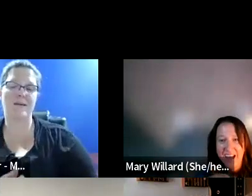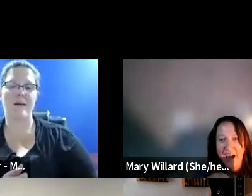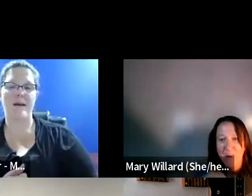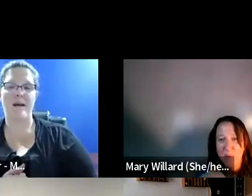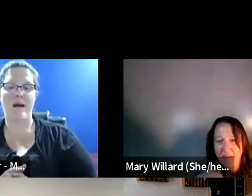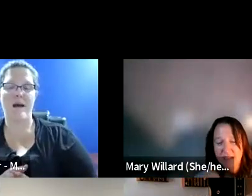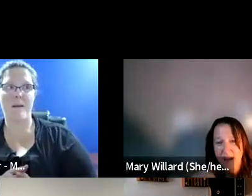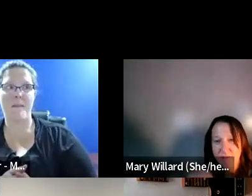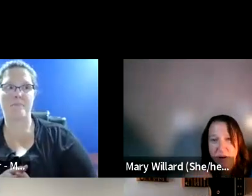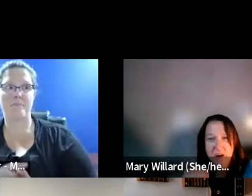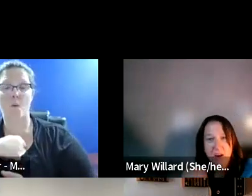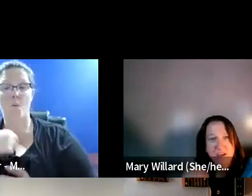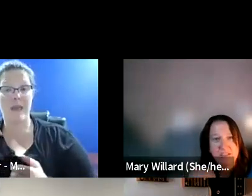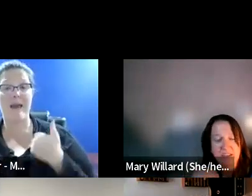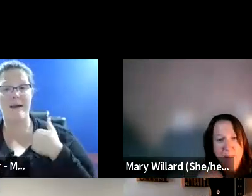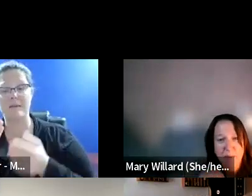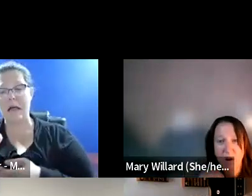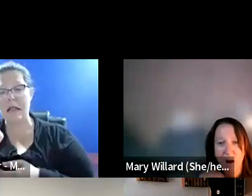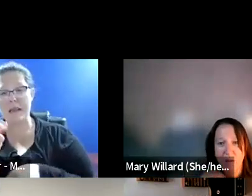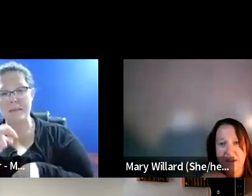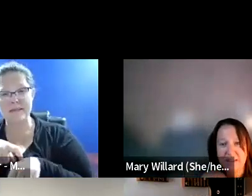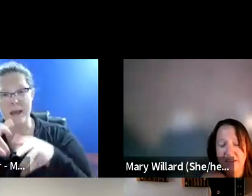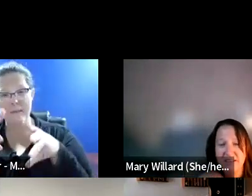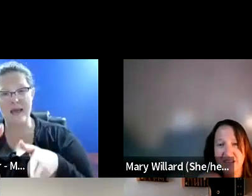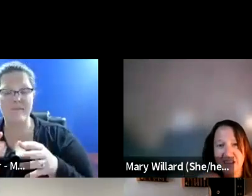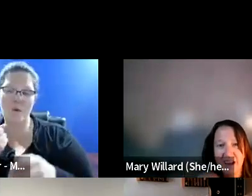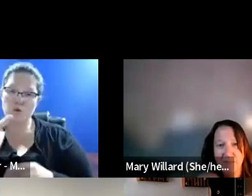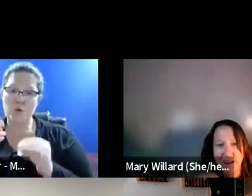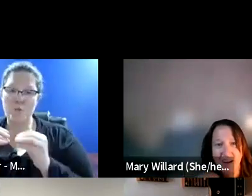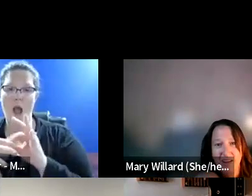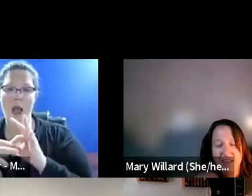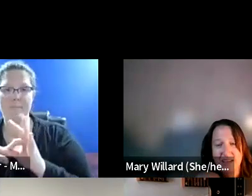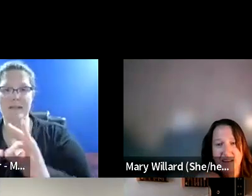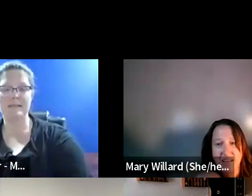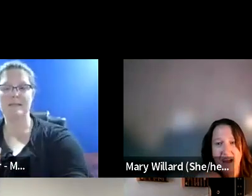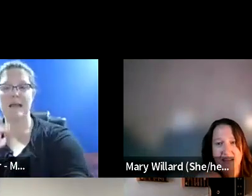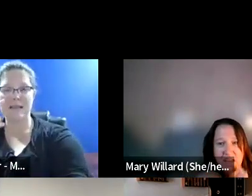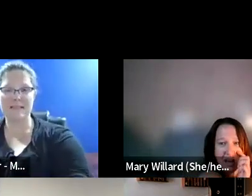WOW, JANE, THANK YOU FOR THAT TIP. I THINK THAT'S A REALLY GREAT IDEA GOING IN AND TALKING ABOUT HOW YOU CAN HELP THEM, YOU KNOW, BE COMPLIANT.